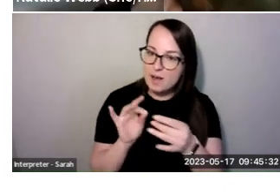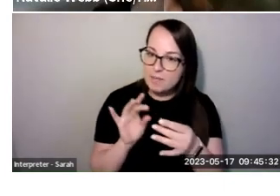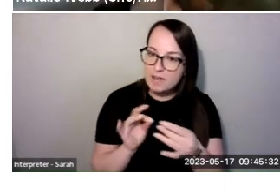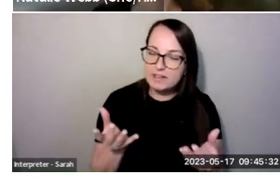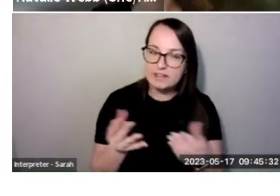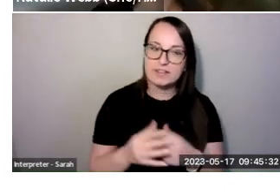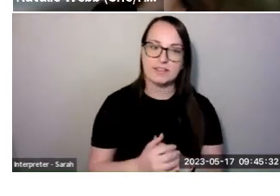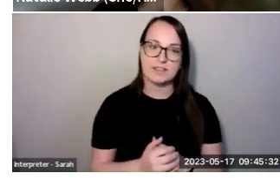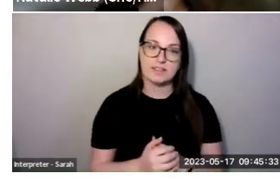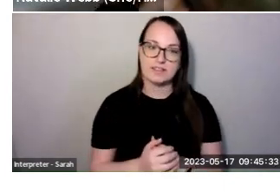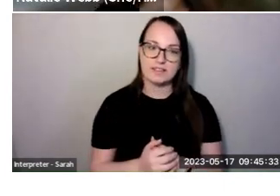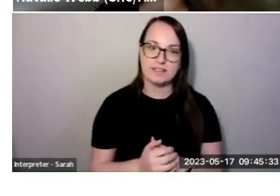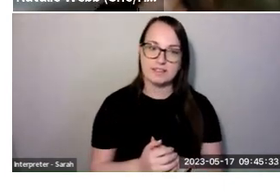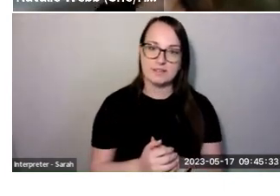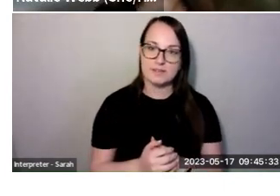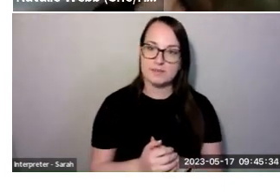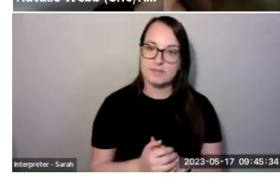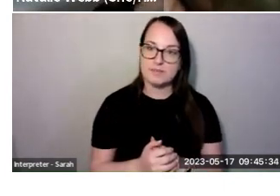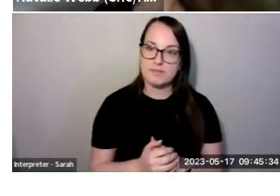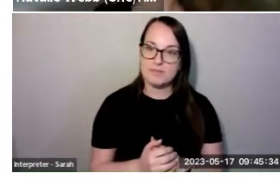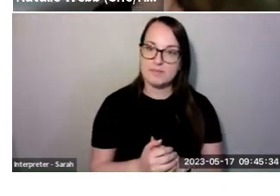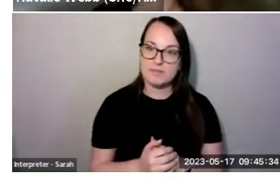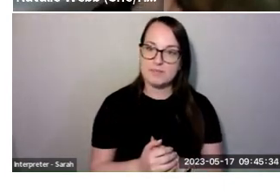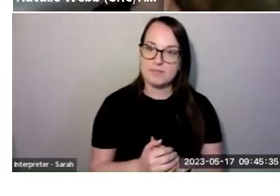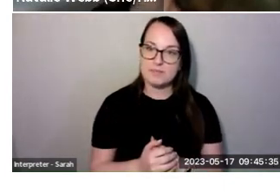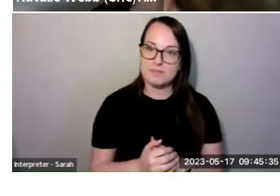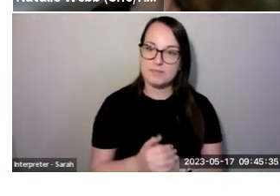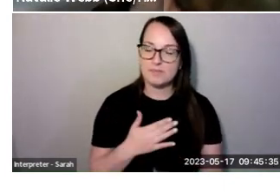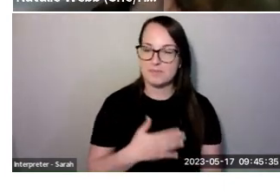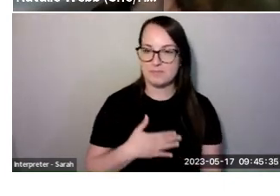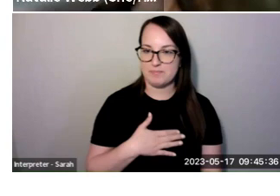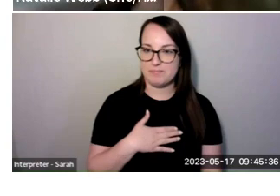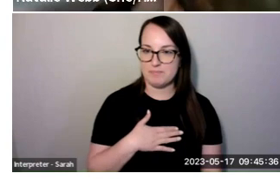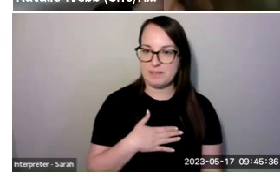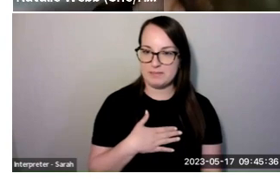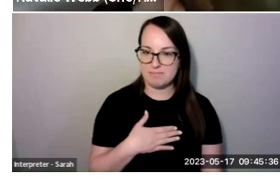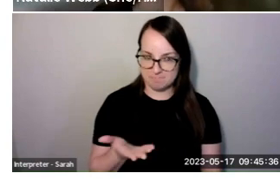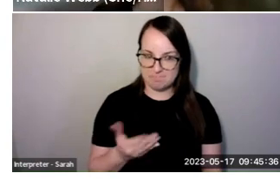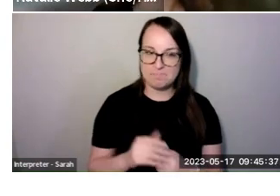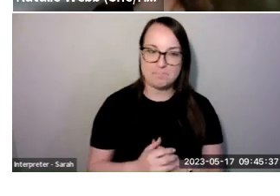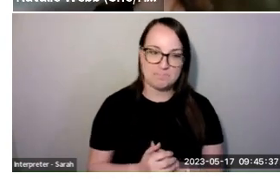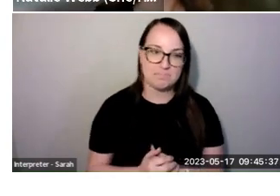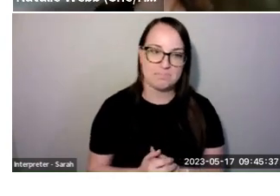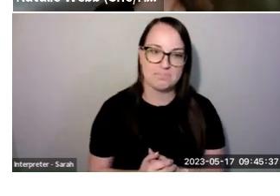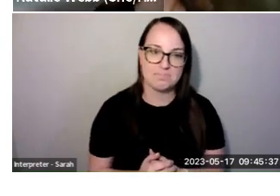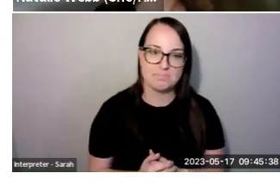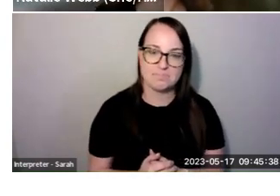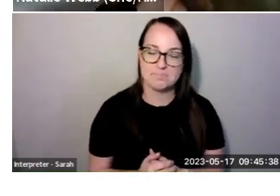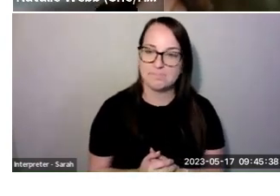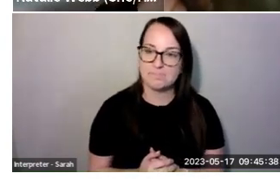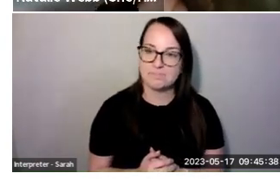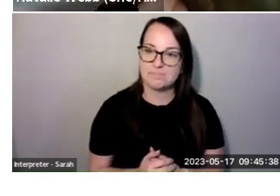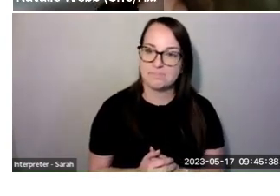This is an open space. If you would just like to make a comment toward something, feel free to